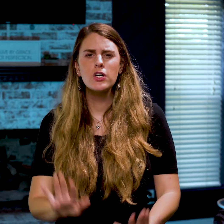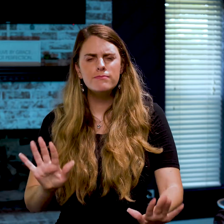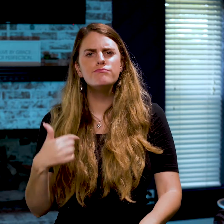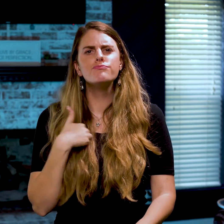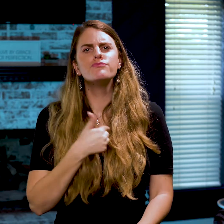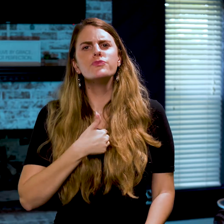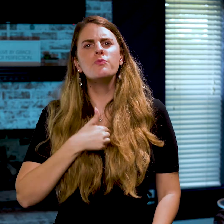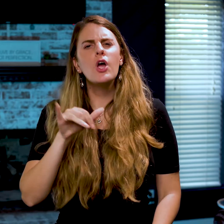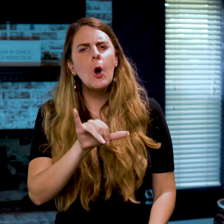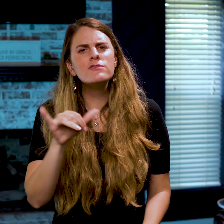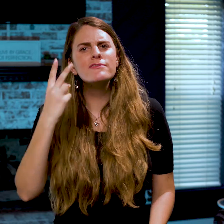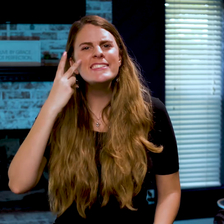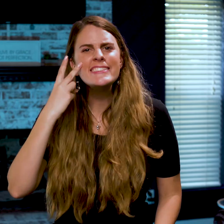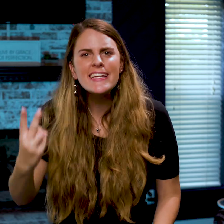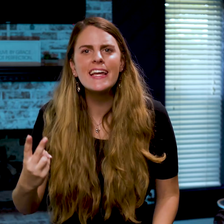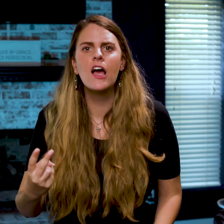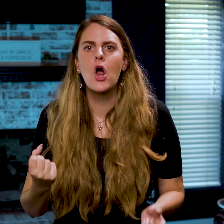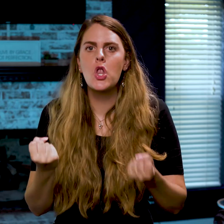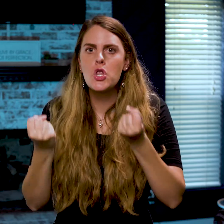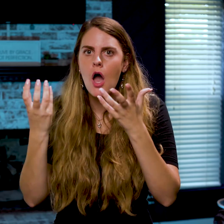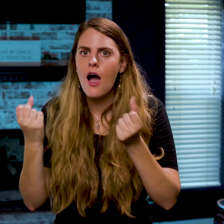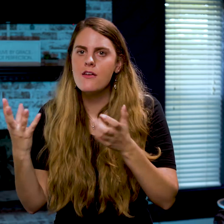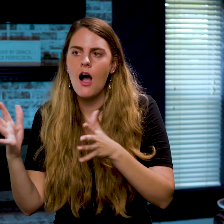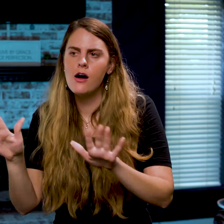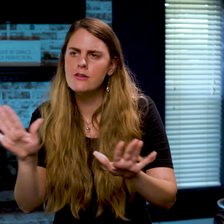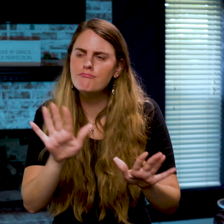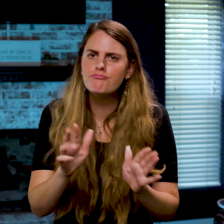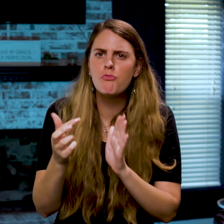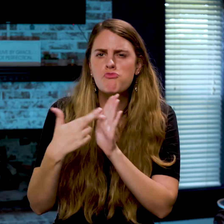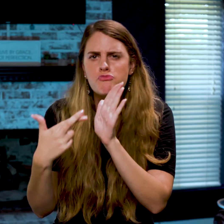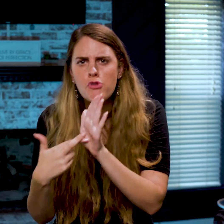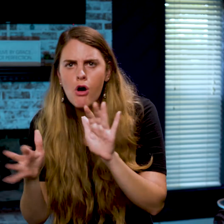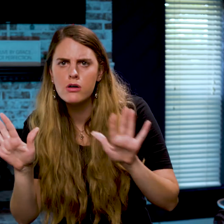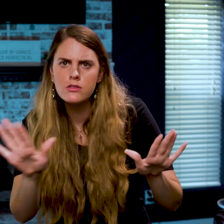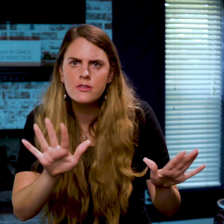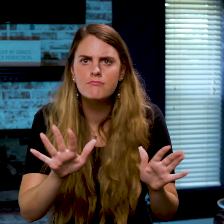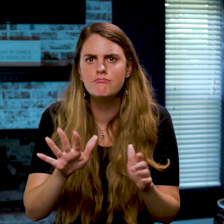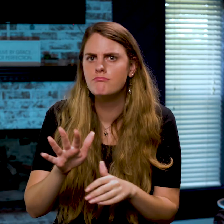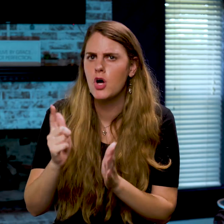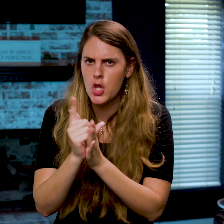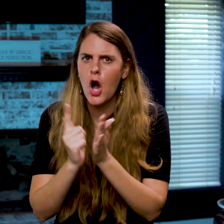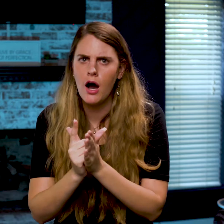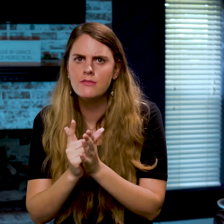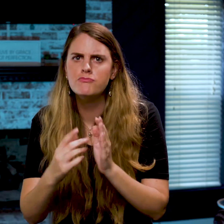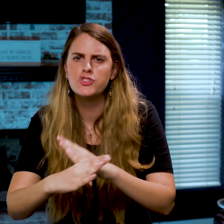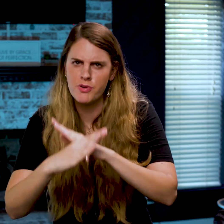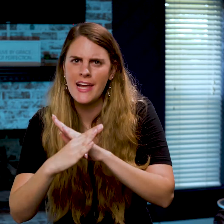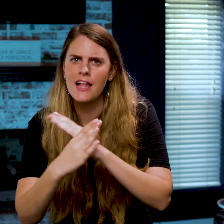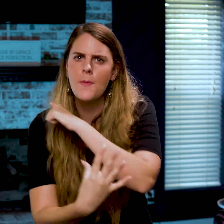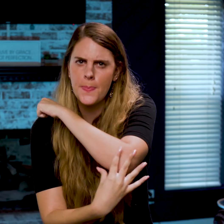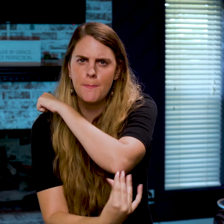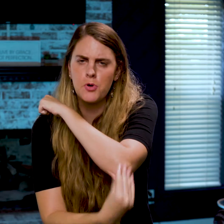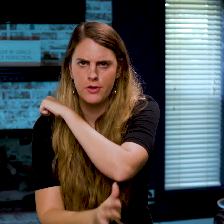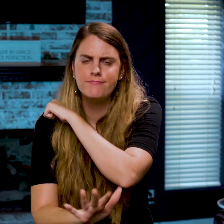We also see lots of measures to protect the poor: